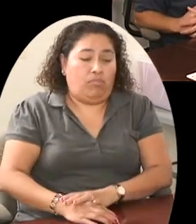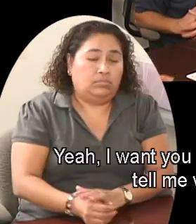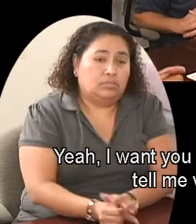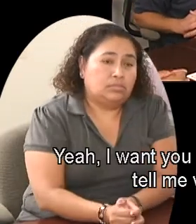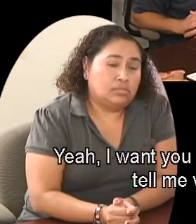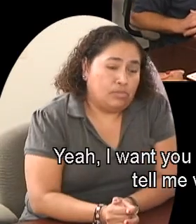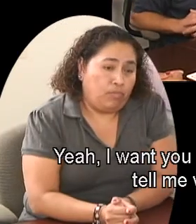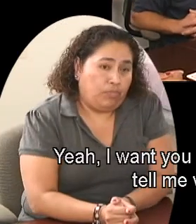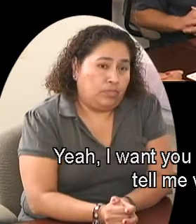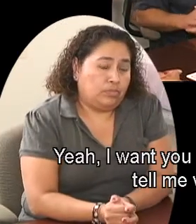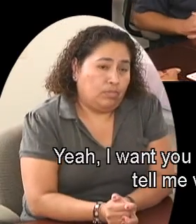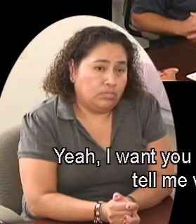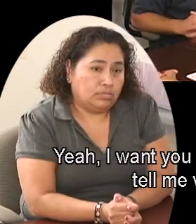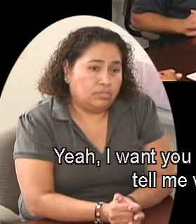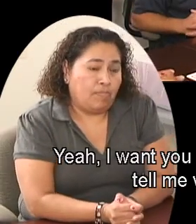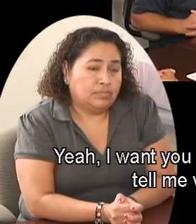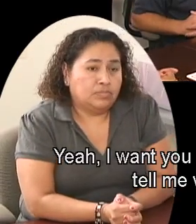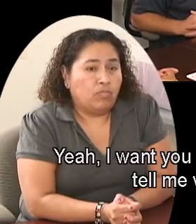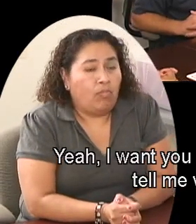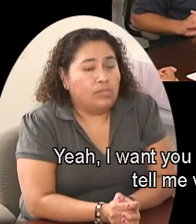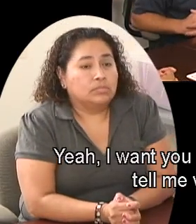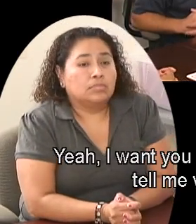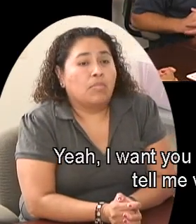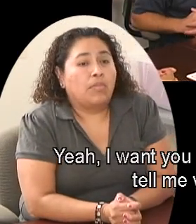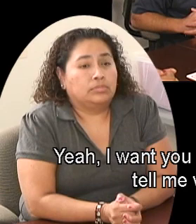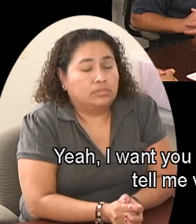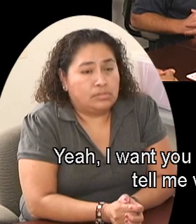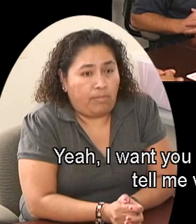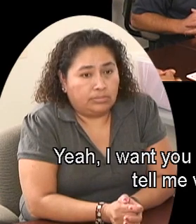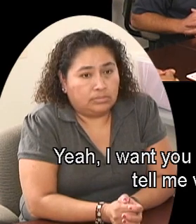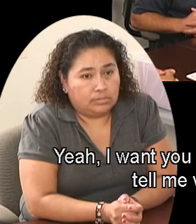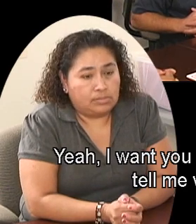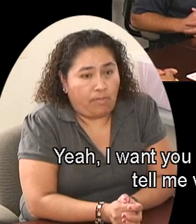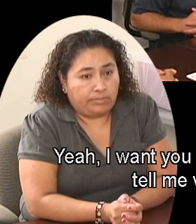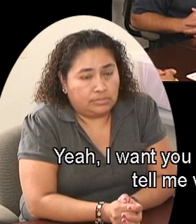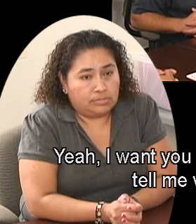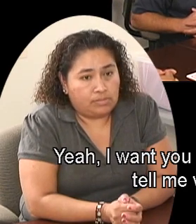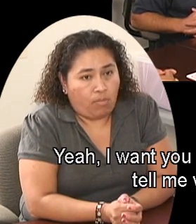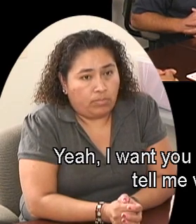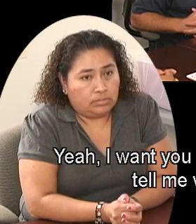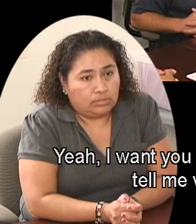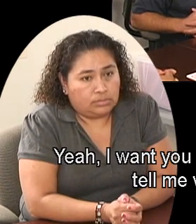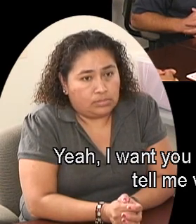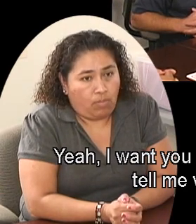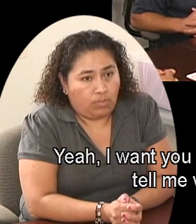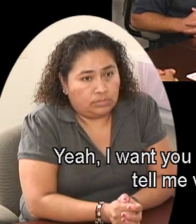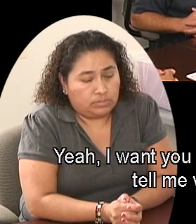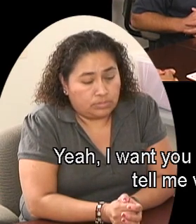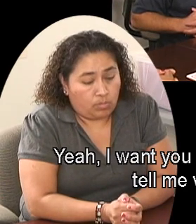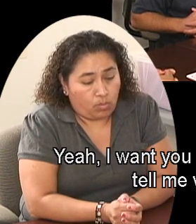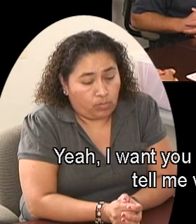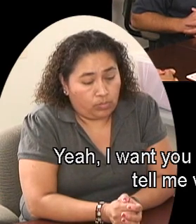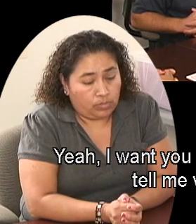Yeah, I want you to look at the words and tell me what they say.